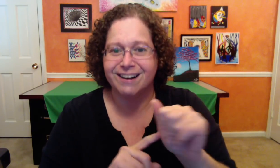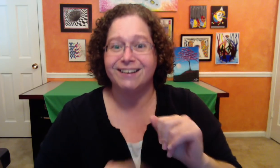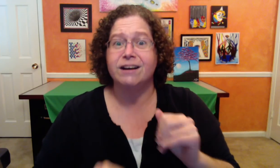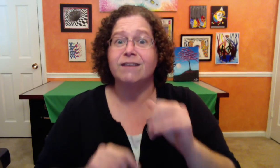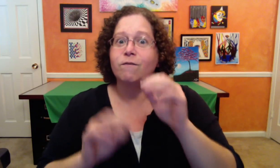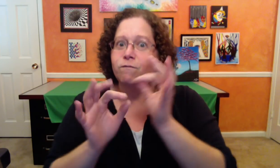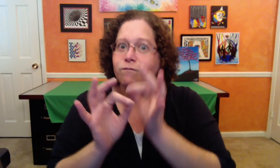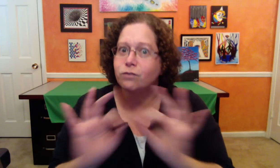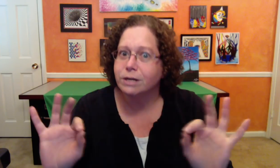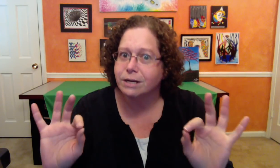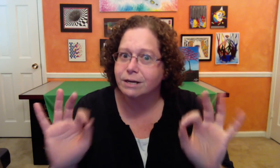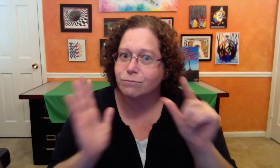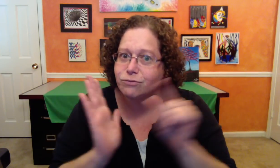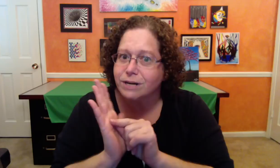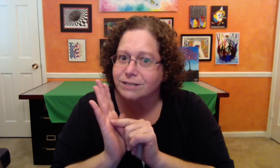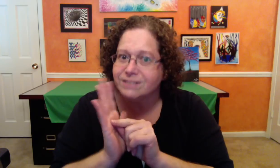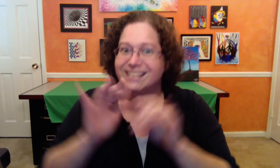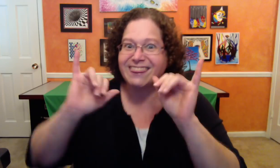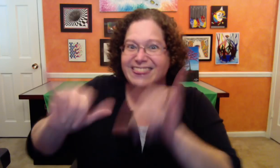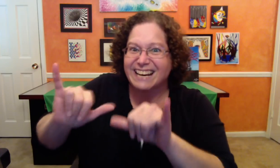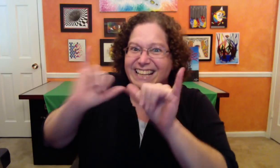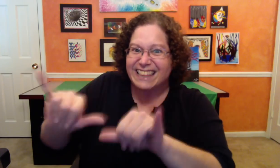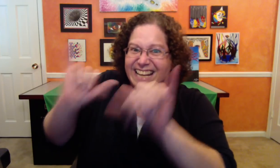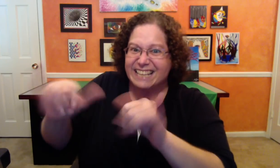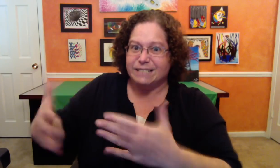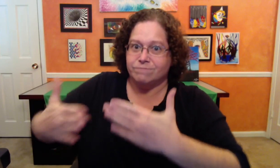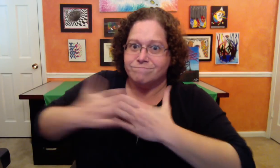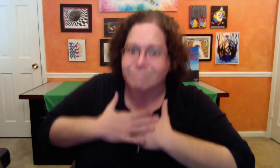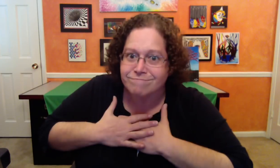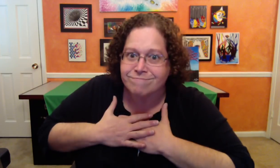That is the freedom of press! That!